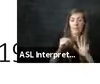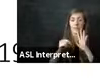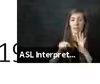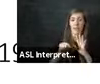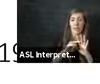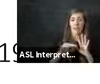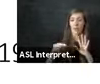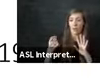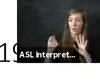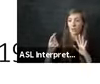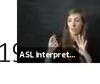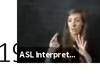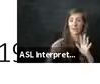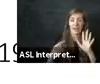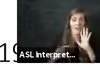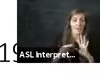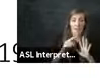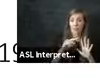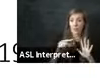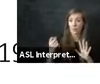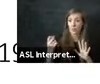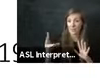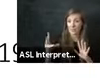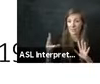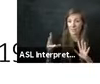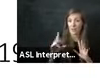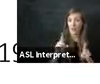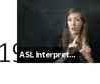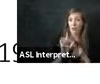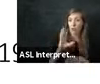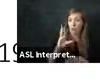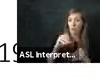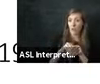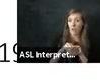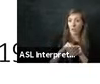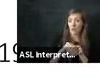are also part of households and throughout the pandemic,